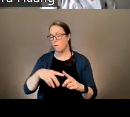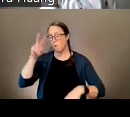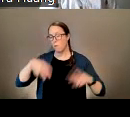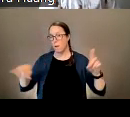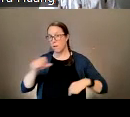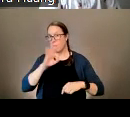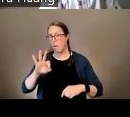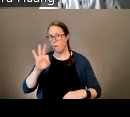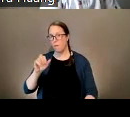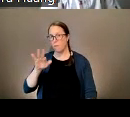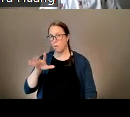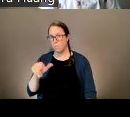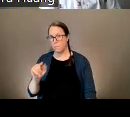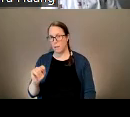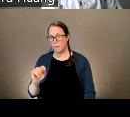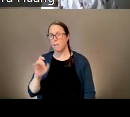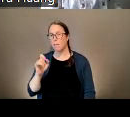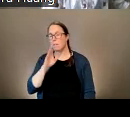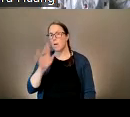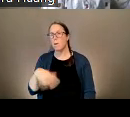let's take a PowerPoint as an example.